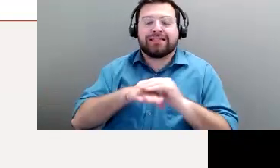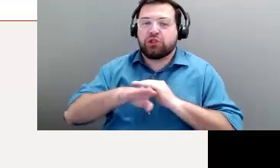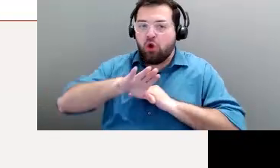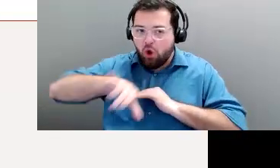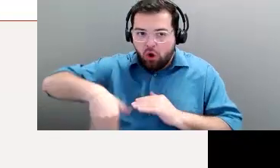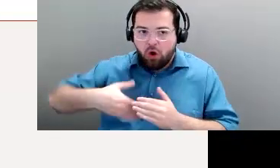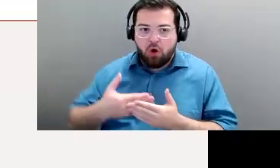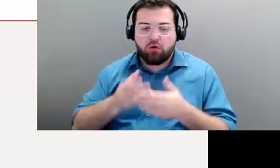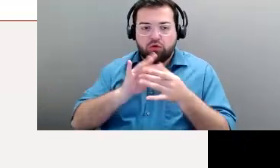to the Comment Library here.